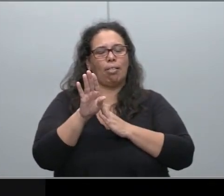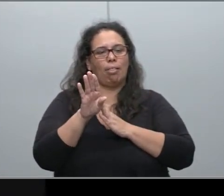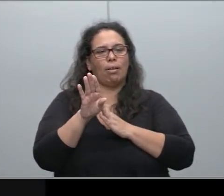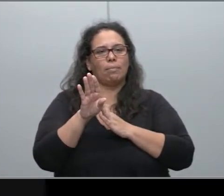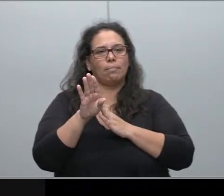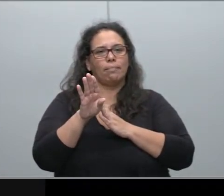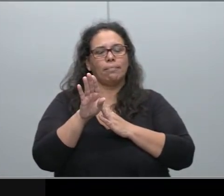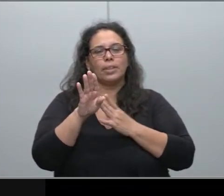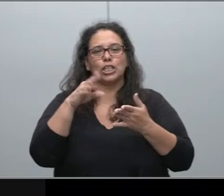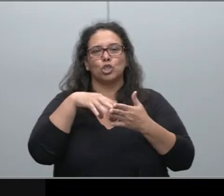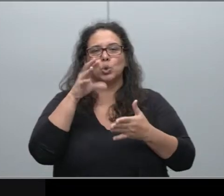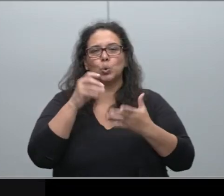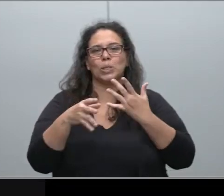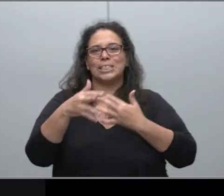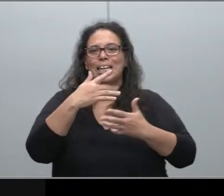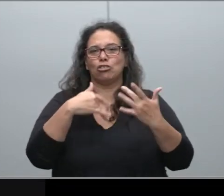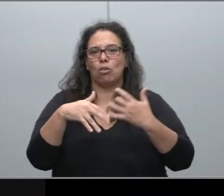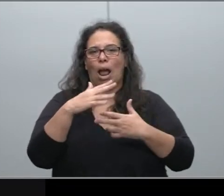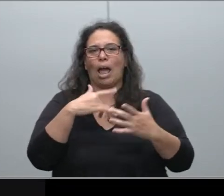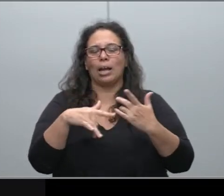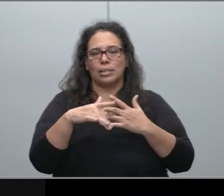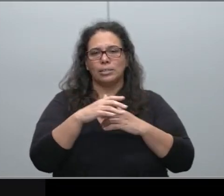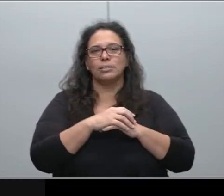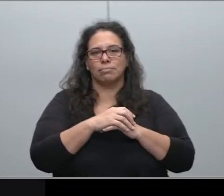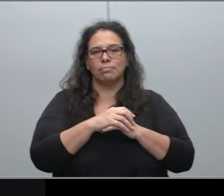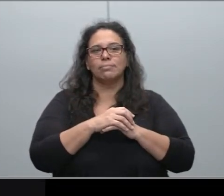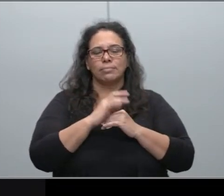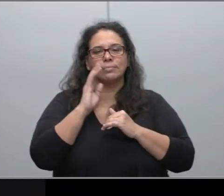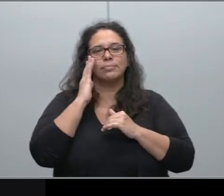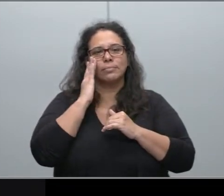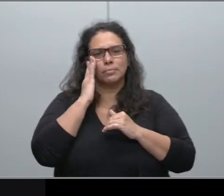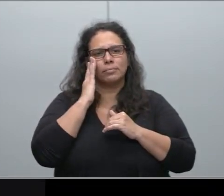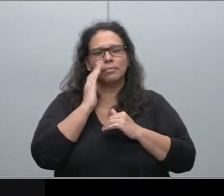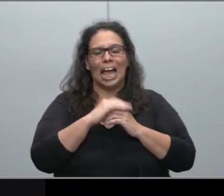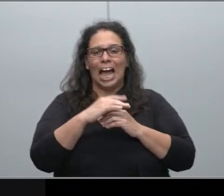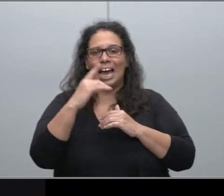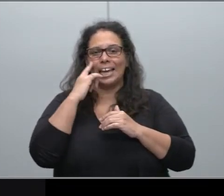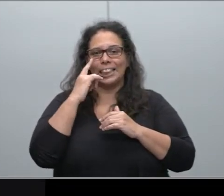because our chat is, we're gonna capture the chat